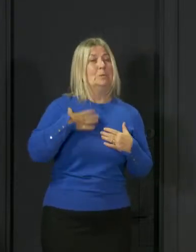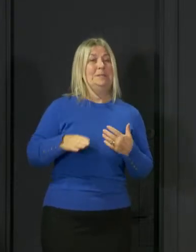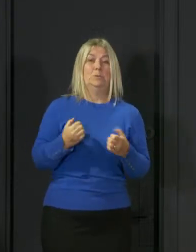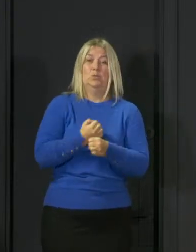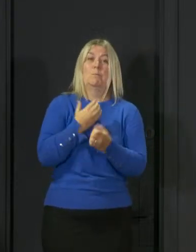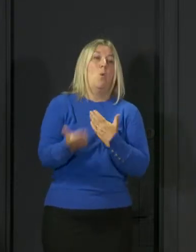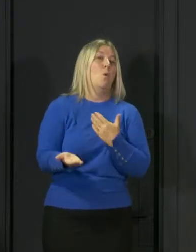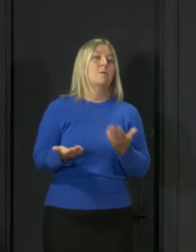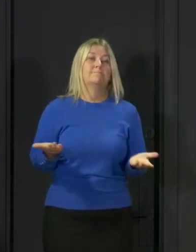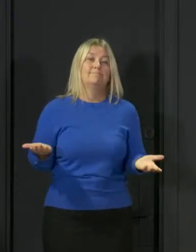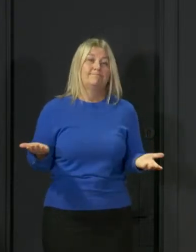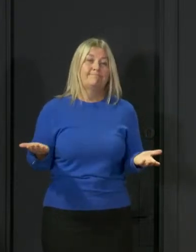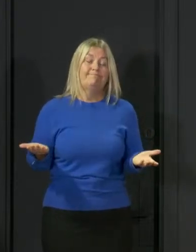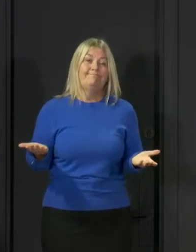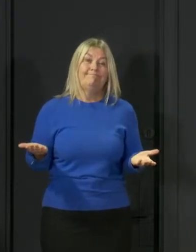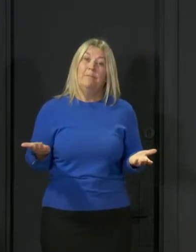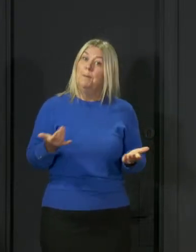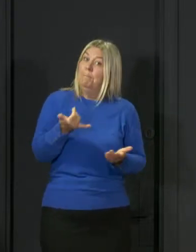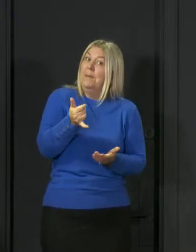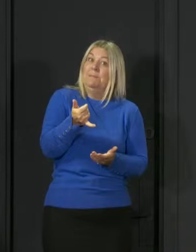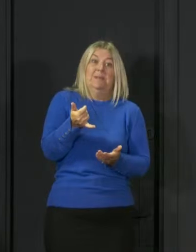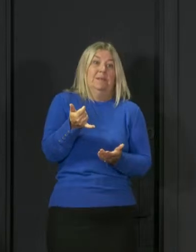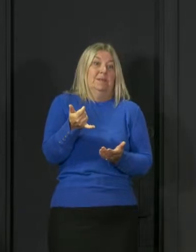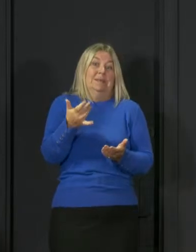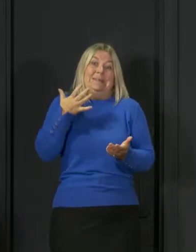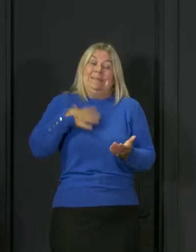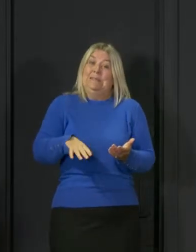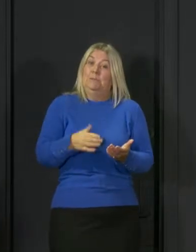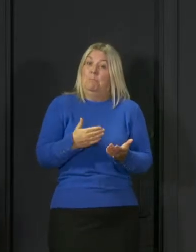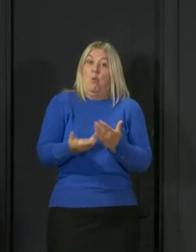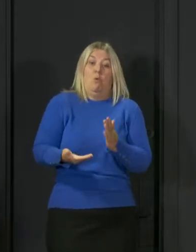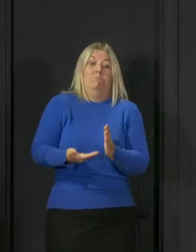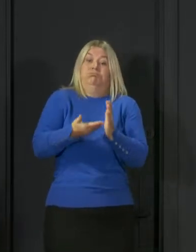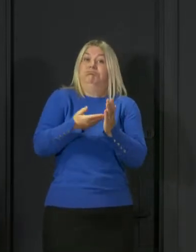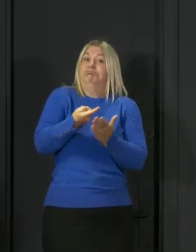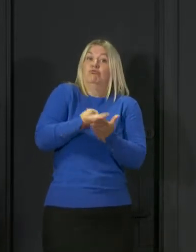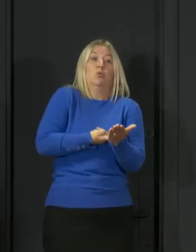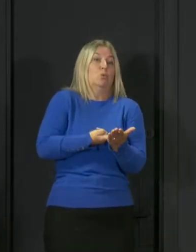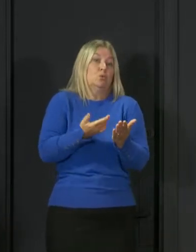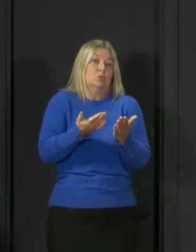There may well be a need for some further restrictions in the near future. I can say